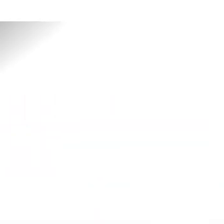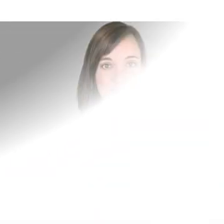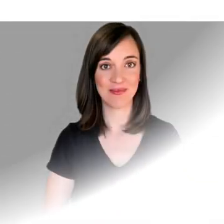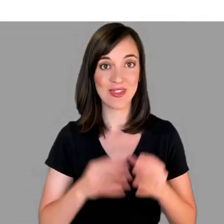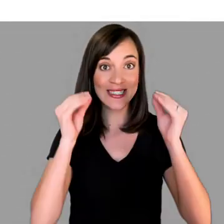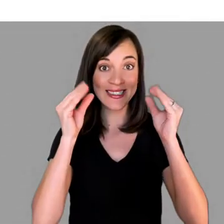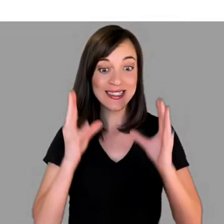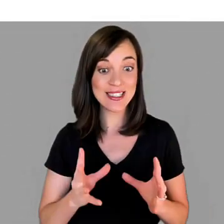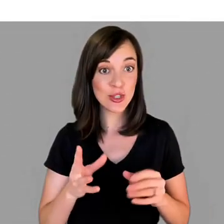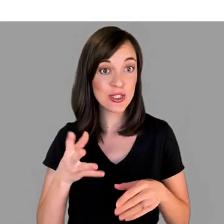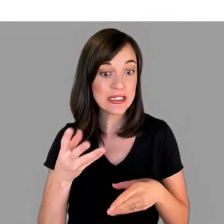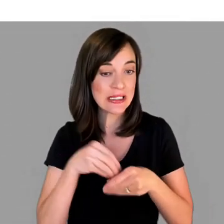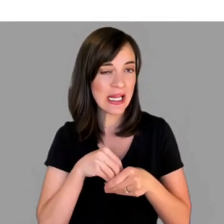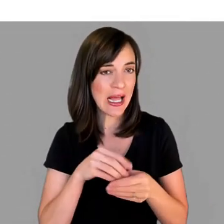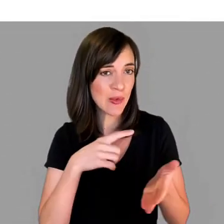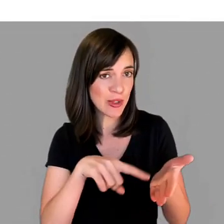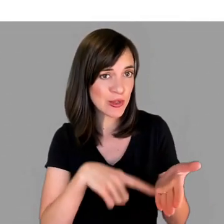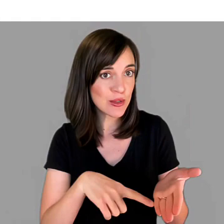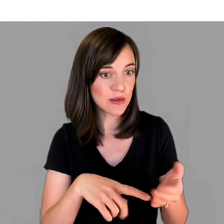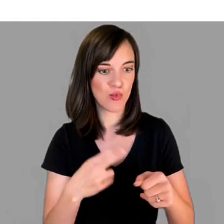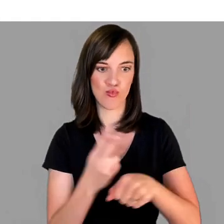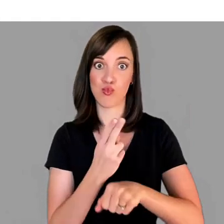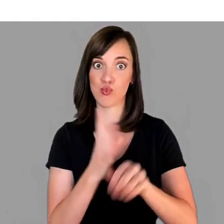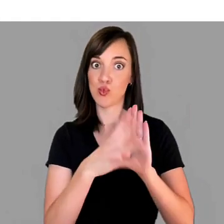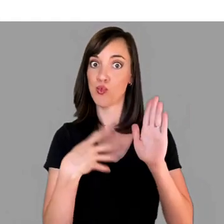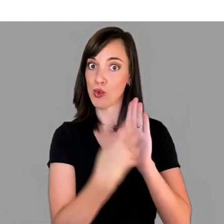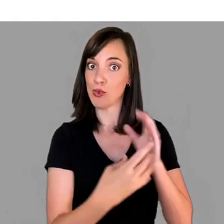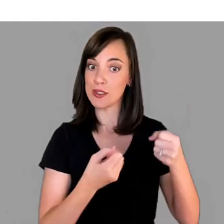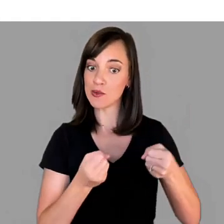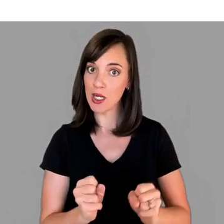After use of the rubric and implementing the strategies for flexible grouping,